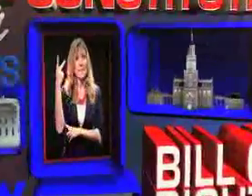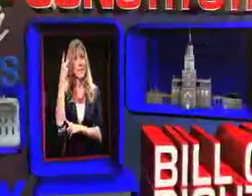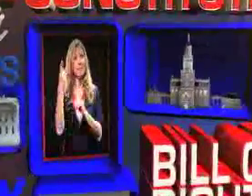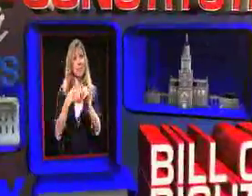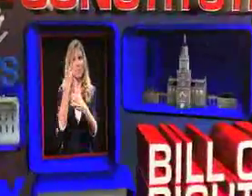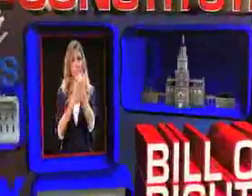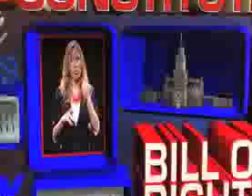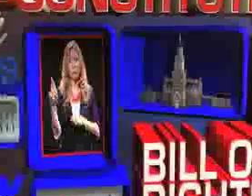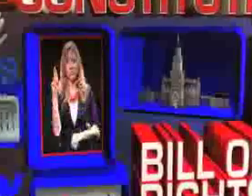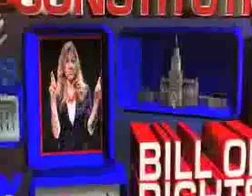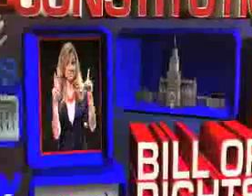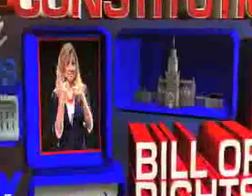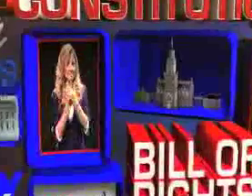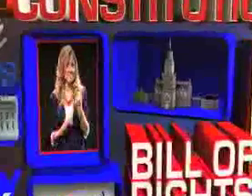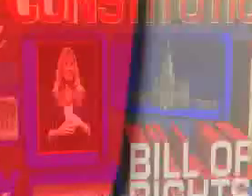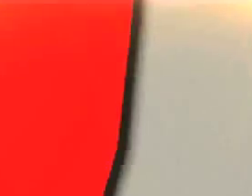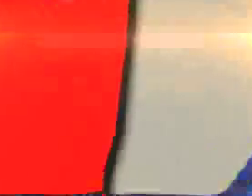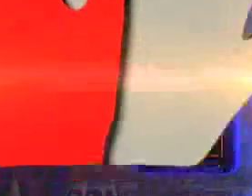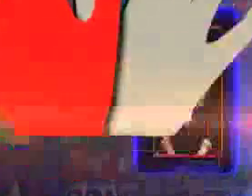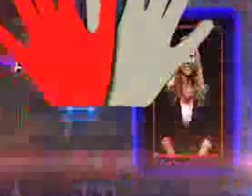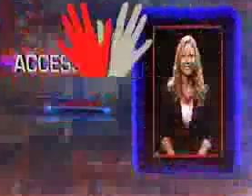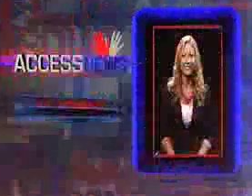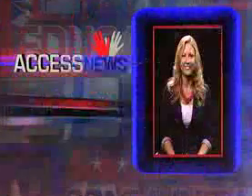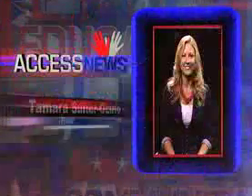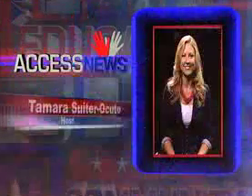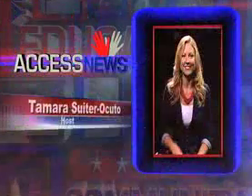and politicians from both sides of the aisle.